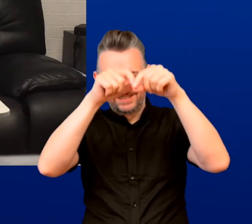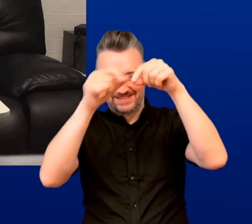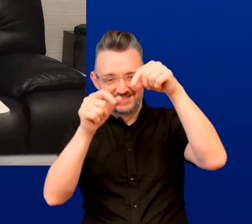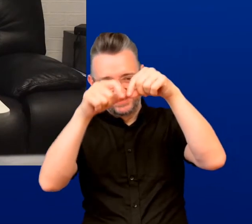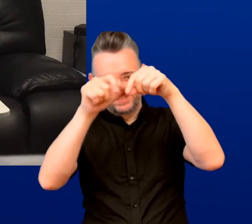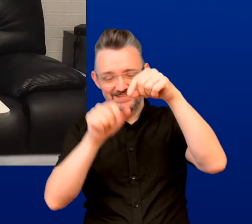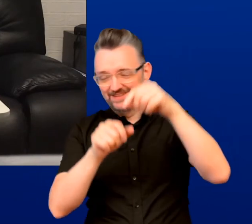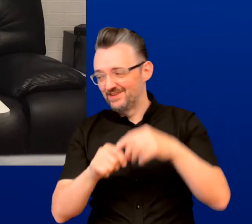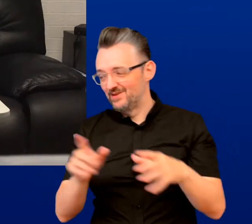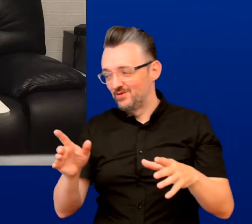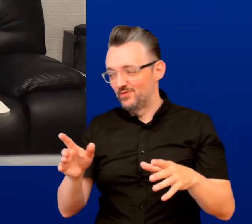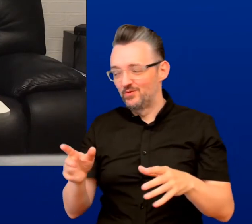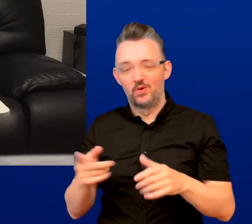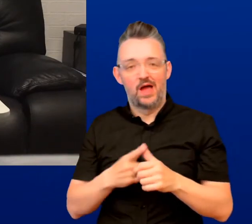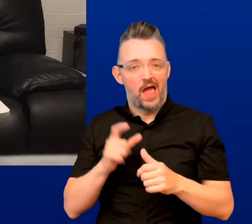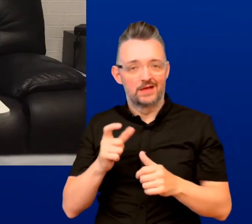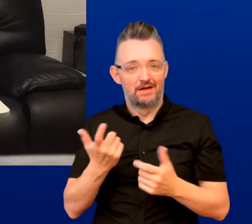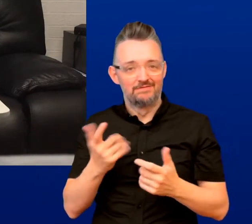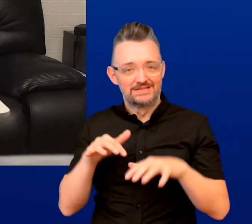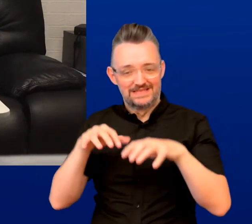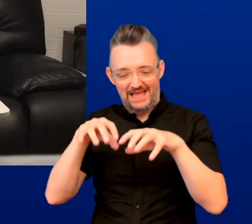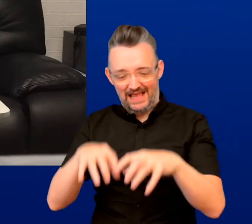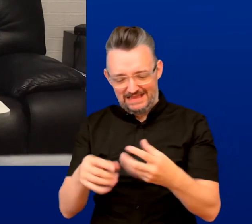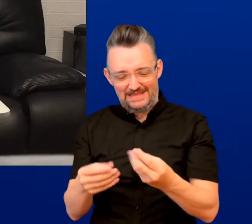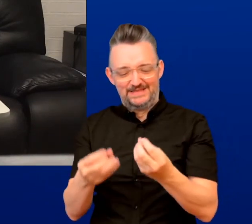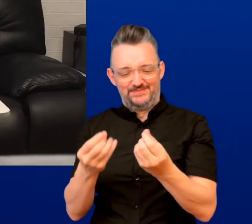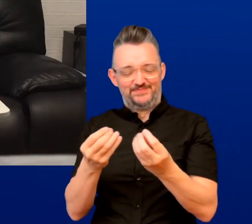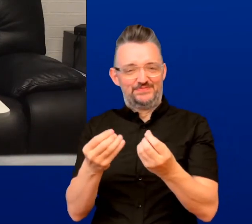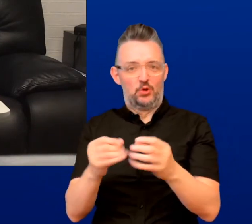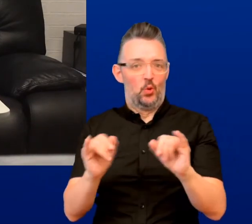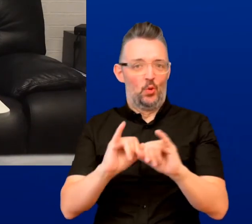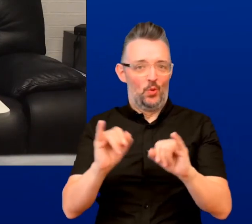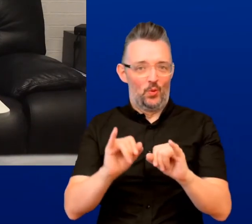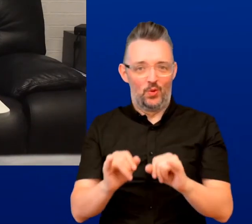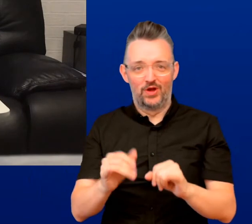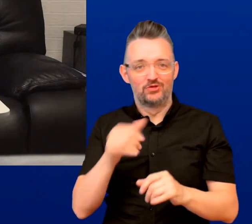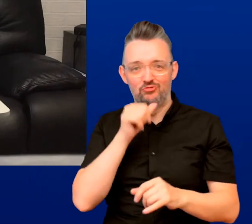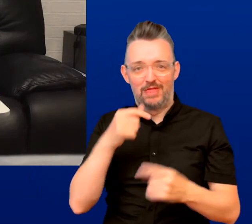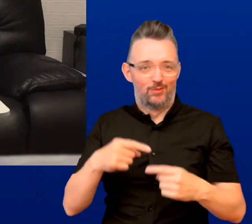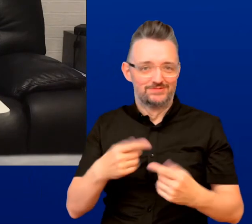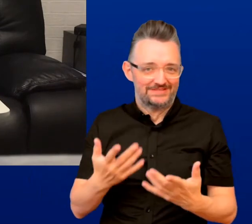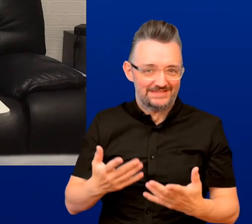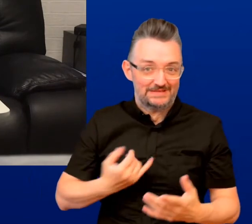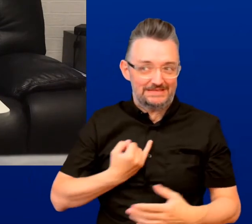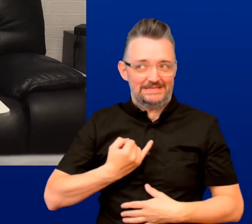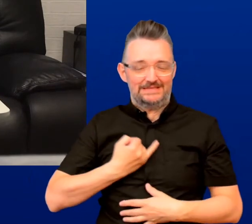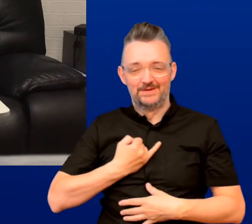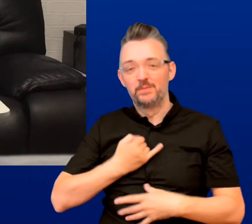I've dipped my fingers into the bowl. That's a crime you shouldn't do). So, I've turned the bowl around